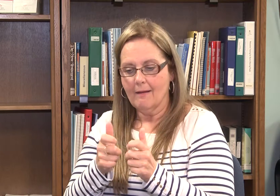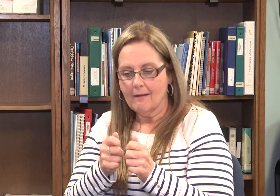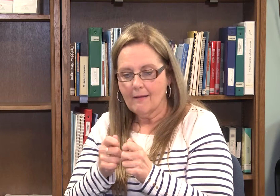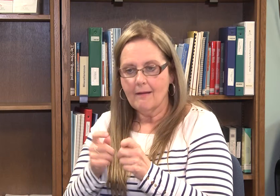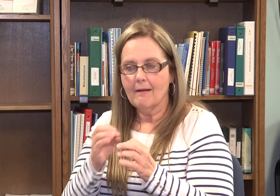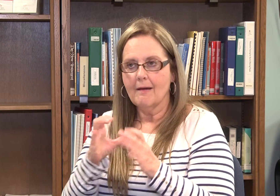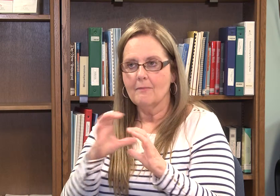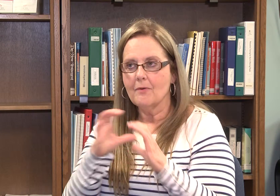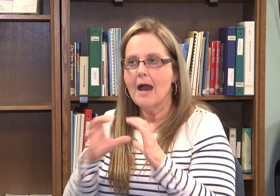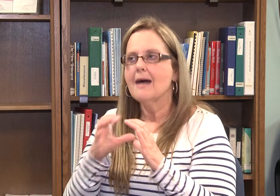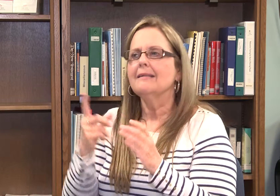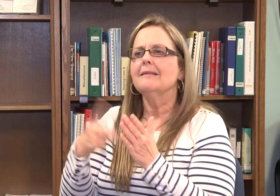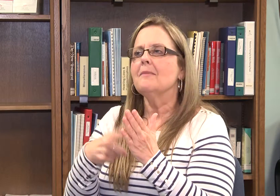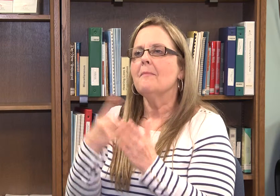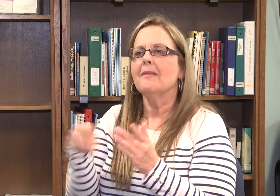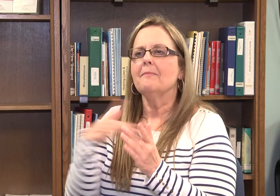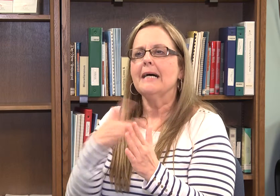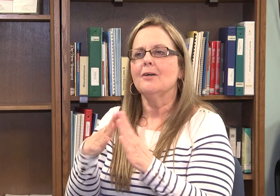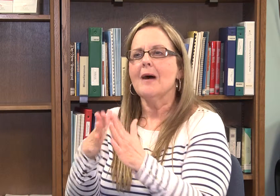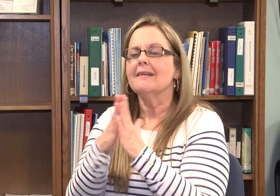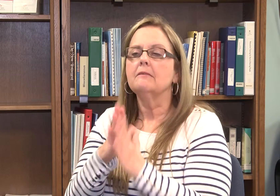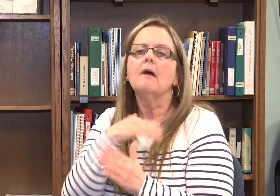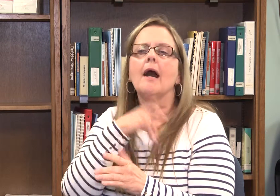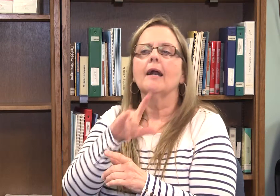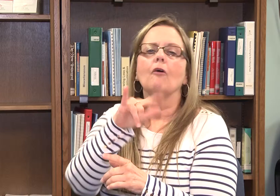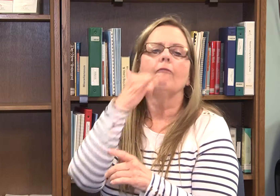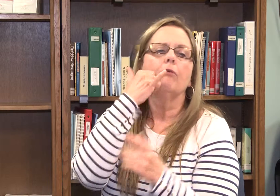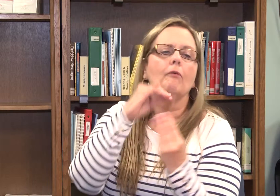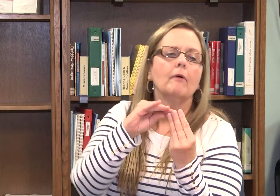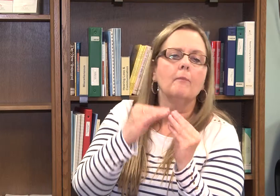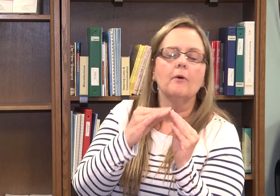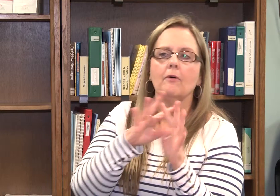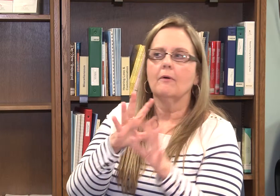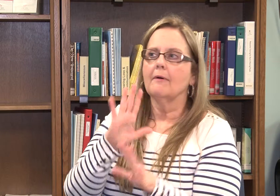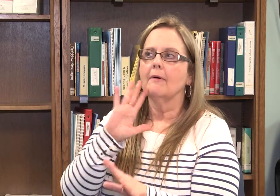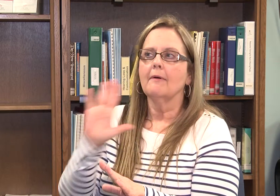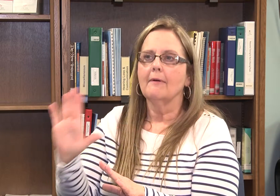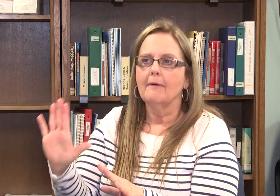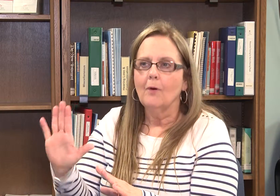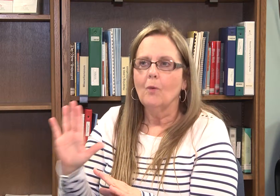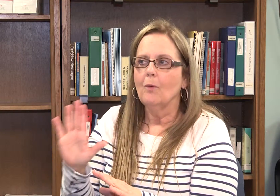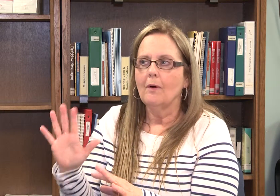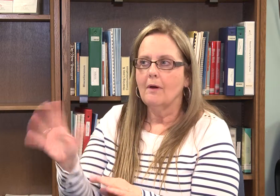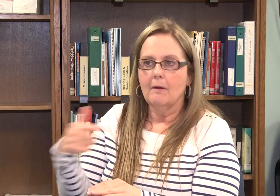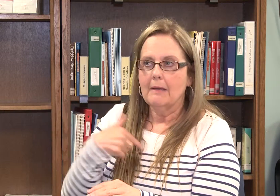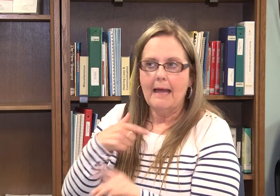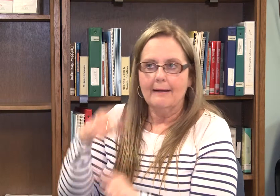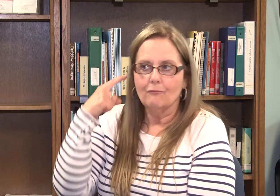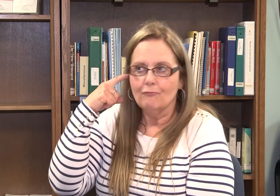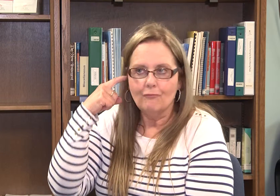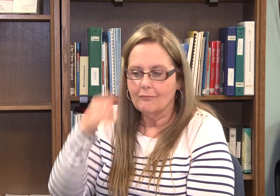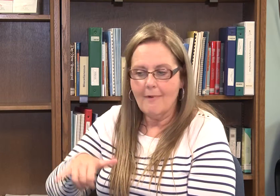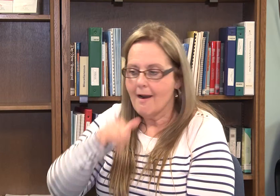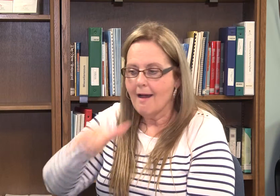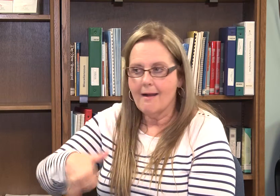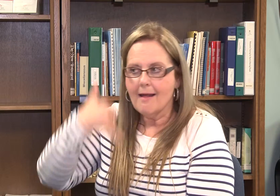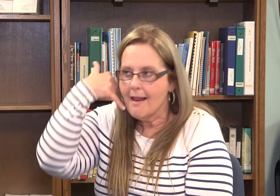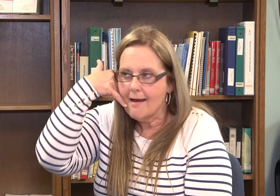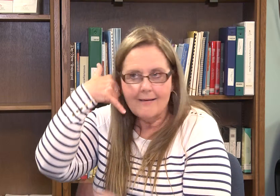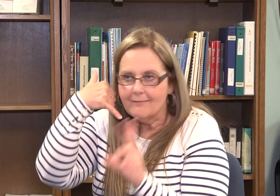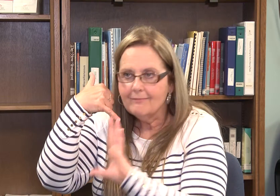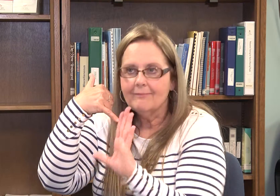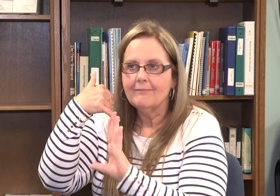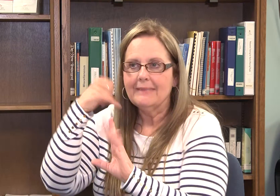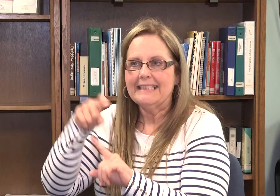I guess staff need to remember that Deaf people are very visual and a lot of times I go in and people ask me